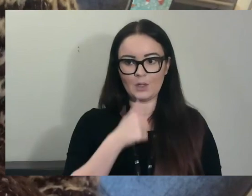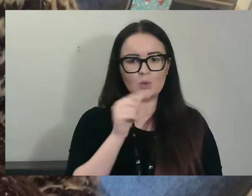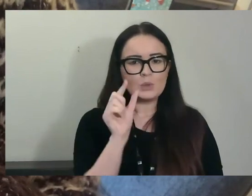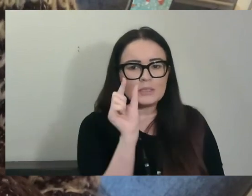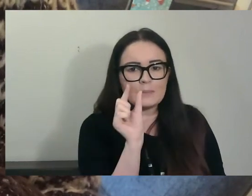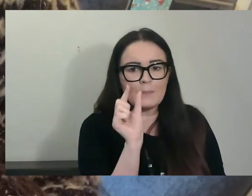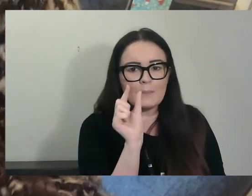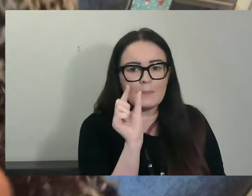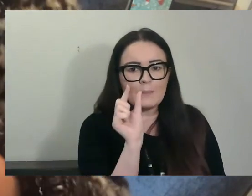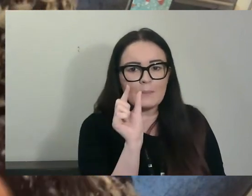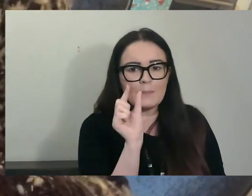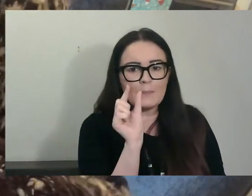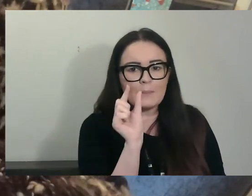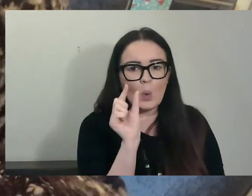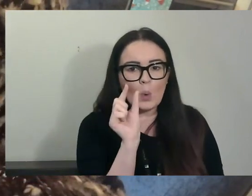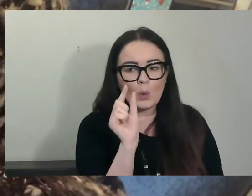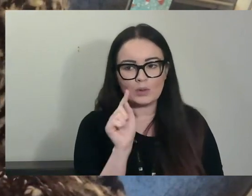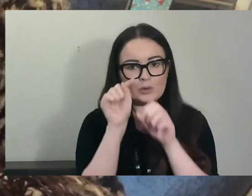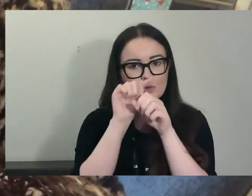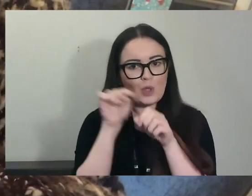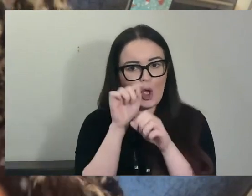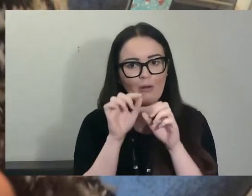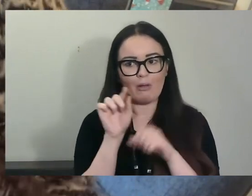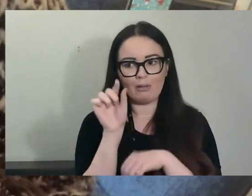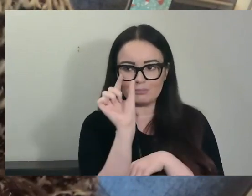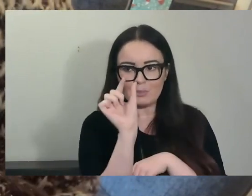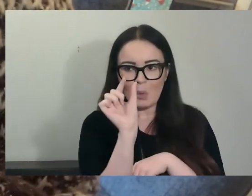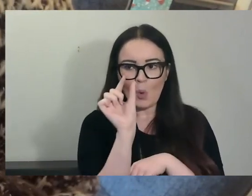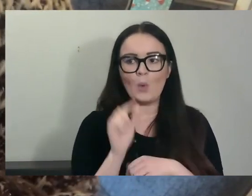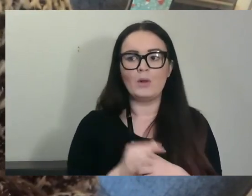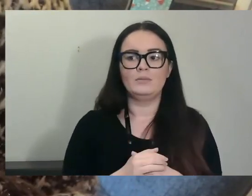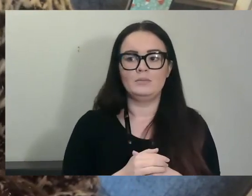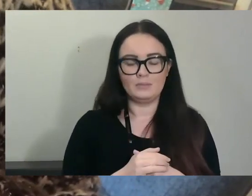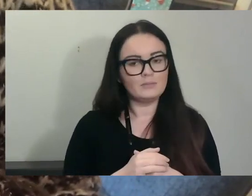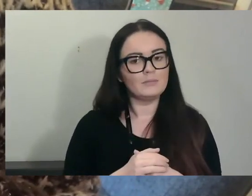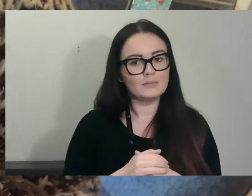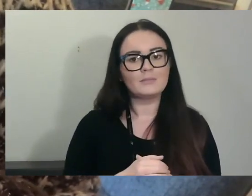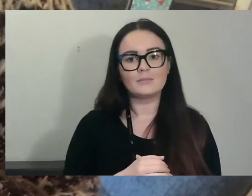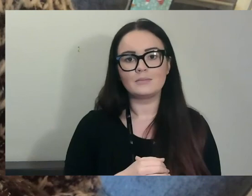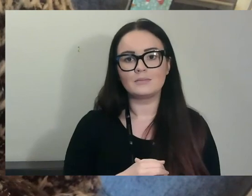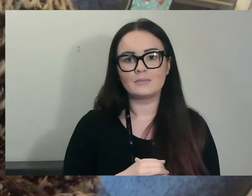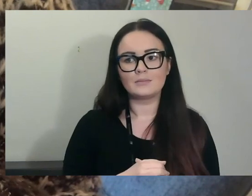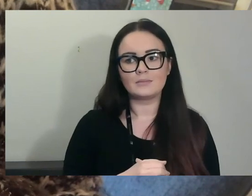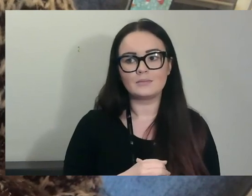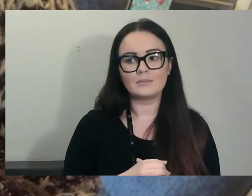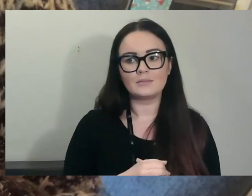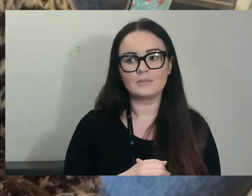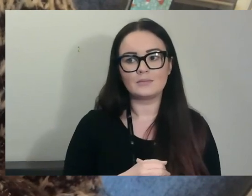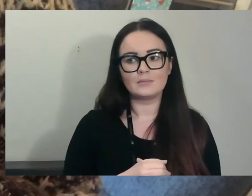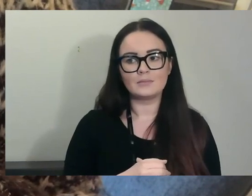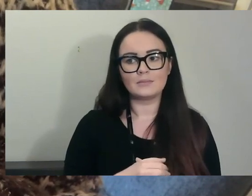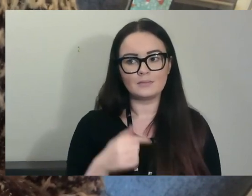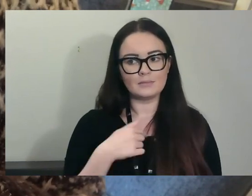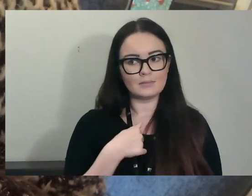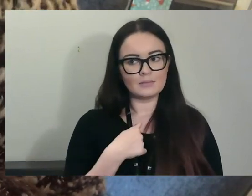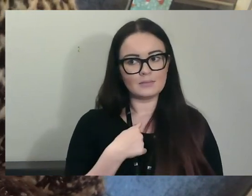I'm going to use something small a little circle or oval shape like this and I think